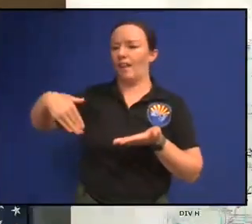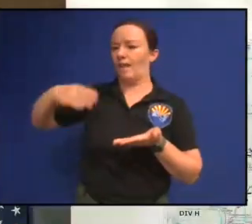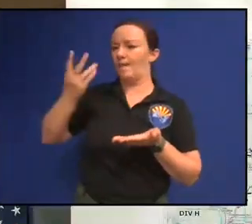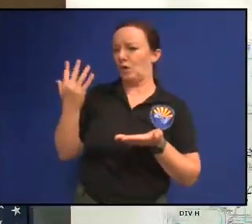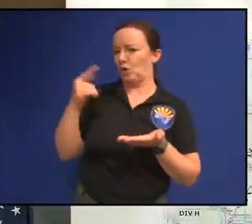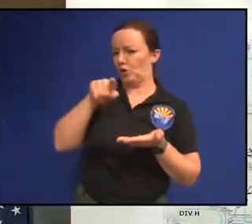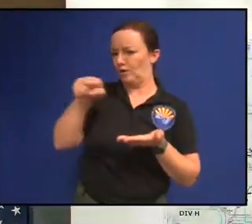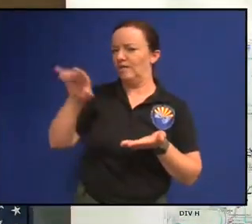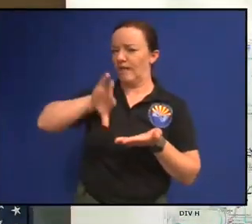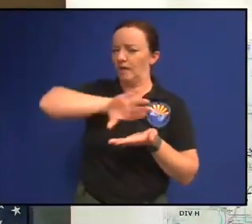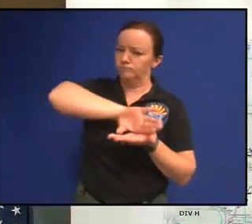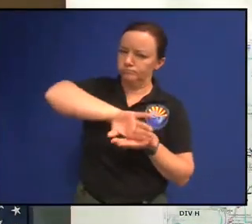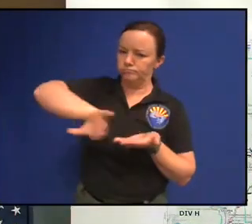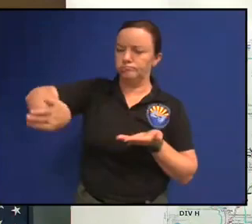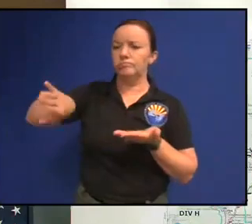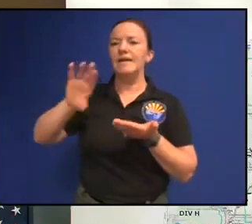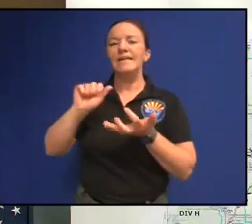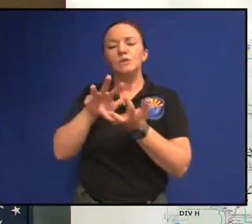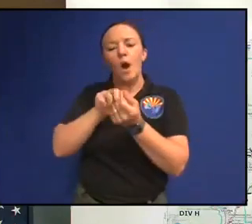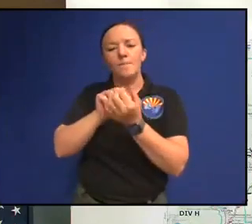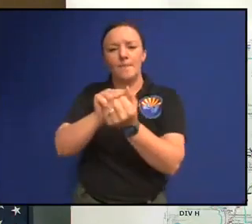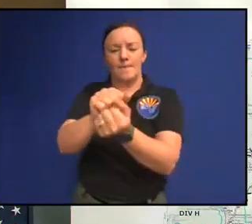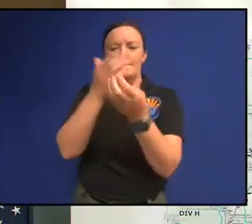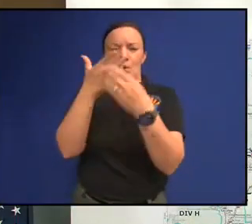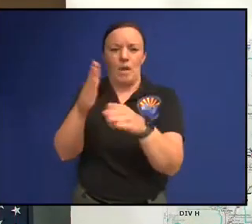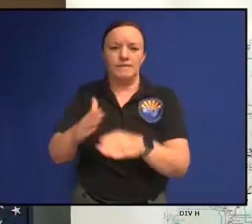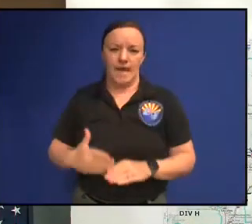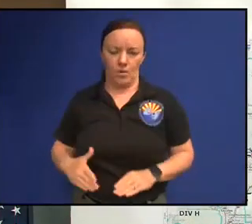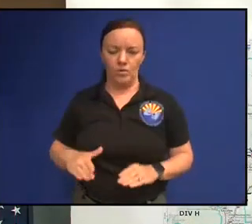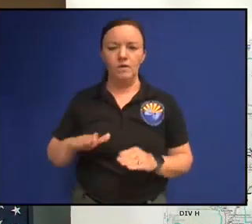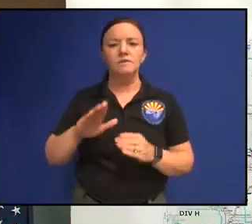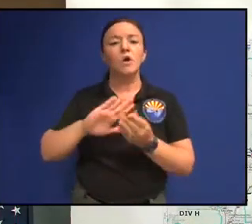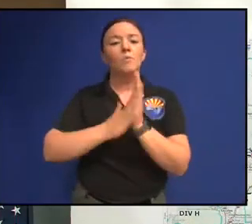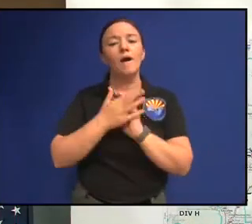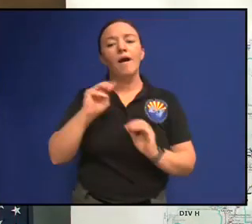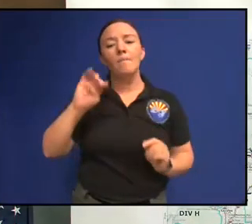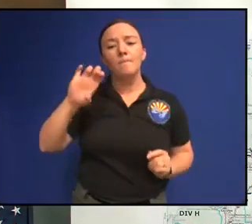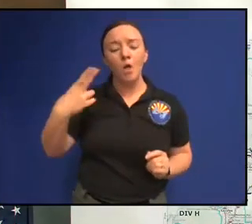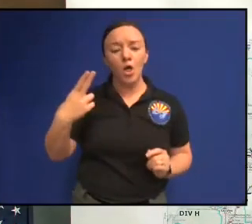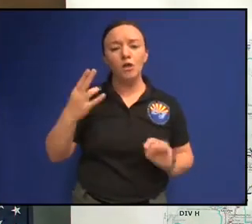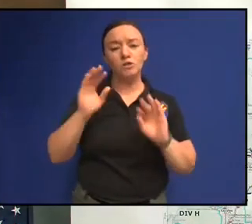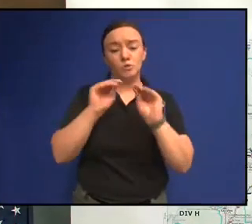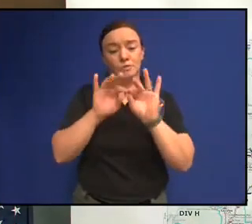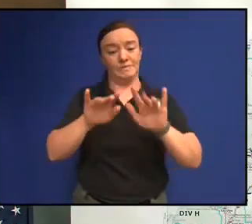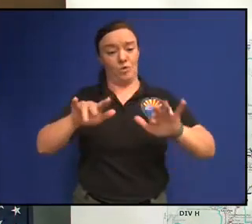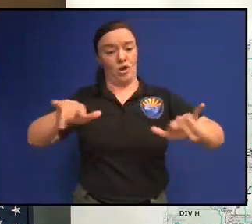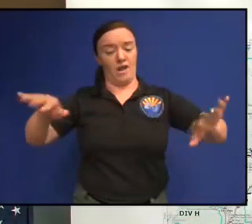ONE, IT SPREADS THAT WOODY MATERIAL OUT OVER AN AREA, BUT IT ALSO REDUCES THAT FUEL LOADING FOR FUTURE